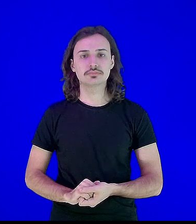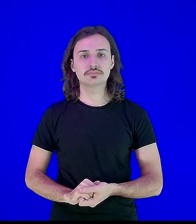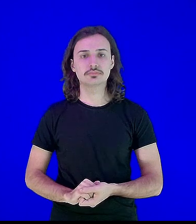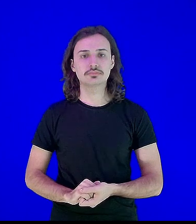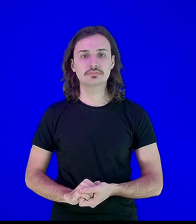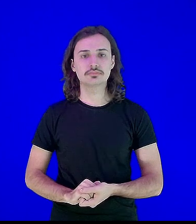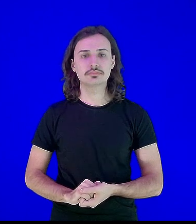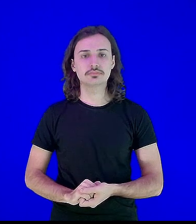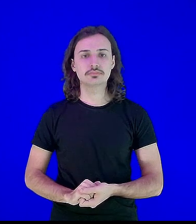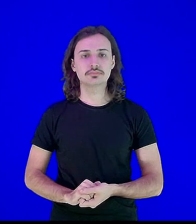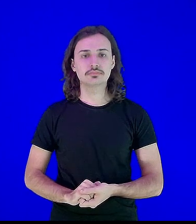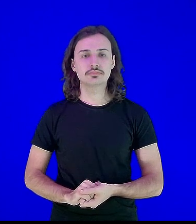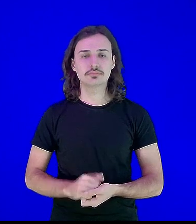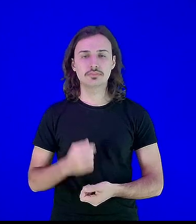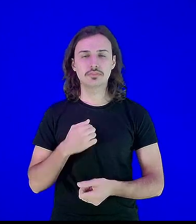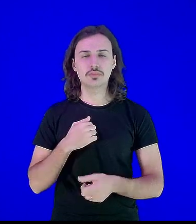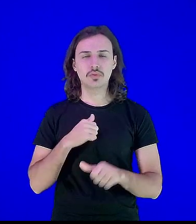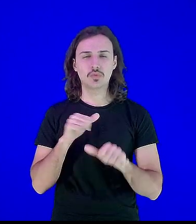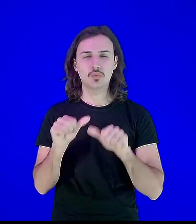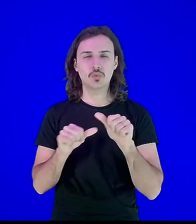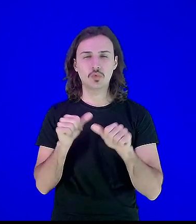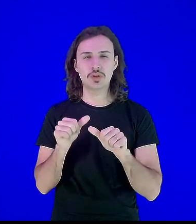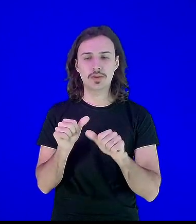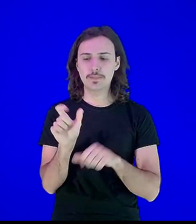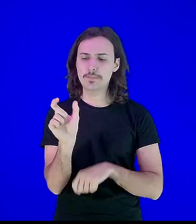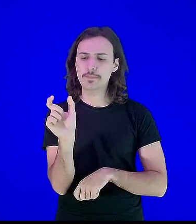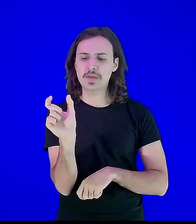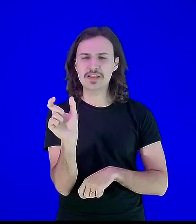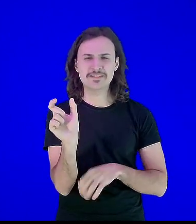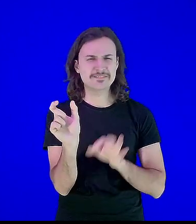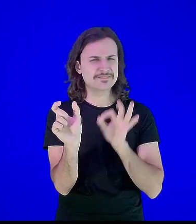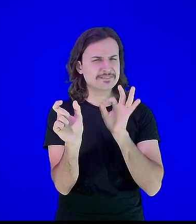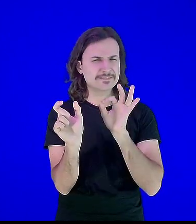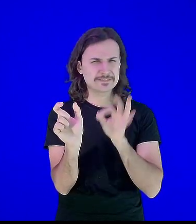let me change this to "exact word" so, "I"